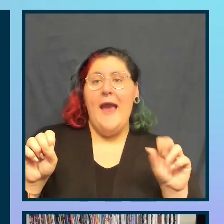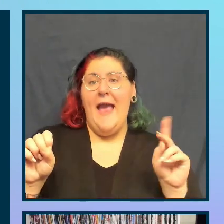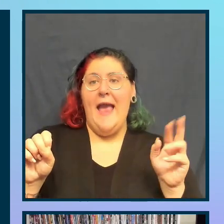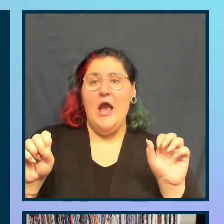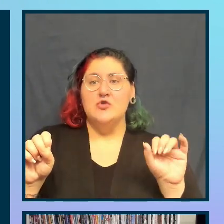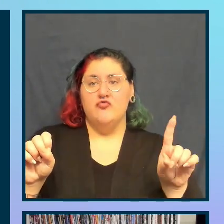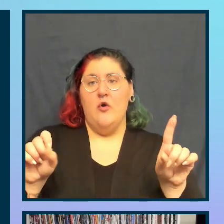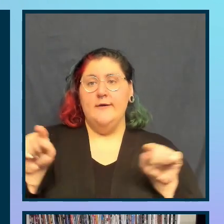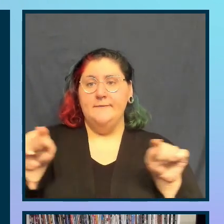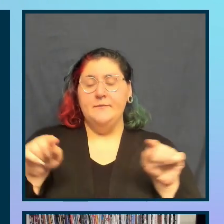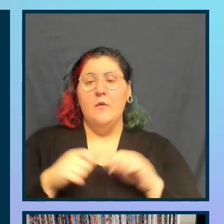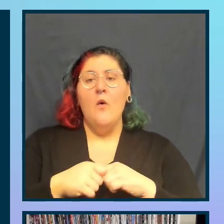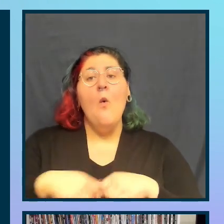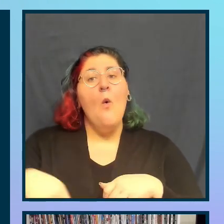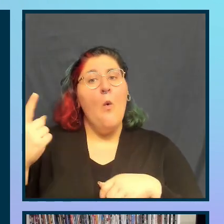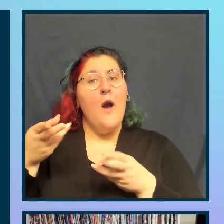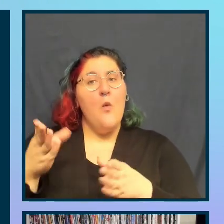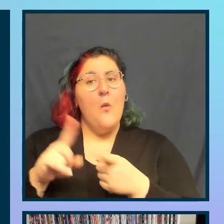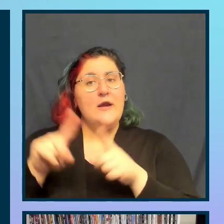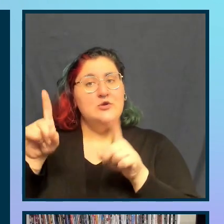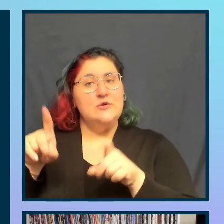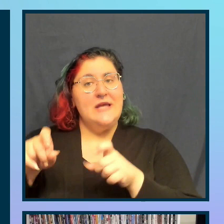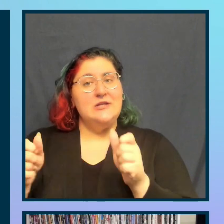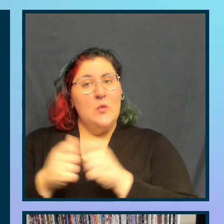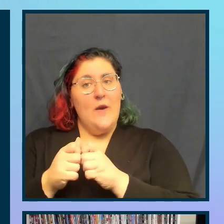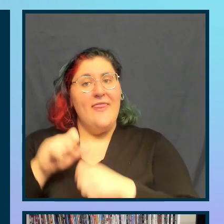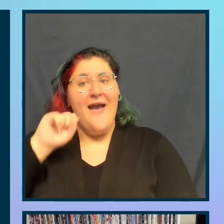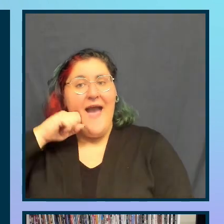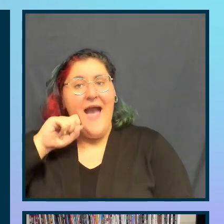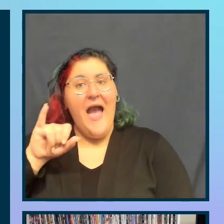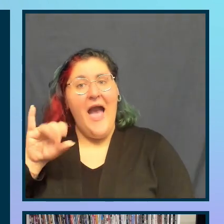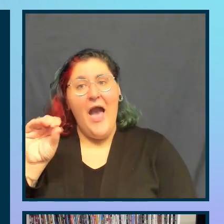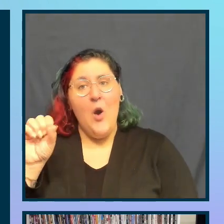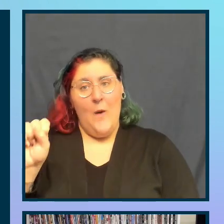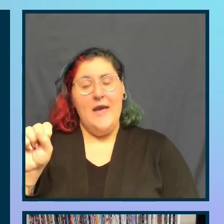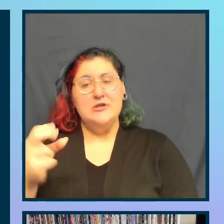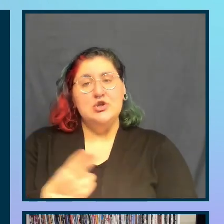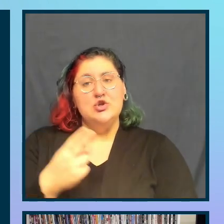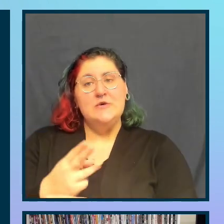One method of testing your app in the iOS Simulator is the MacOS Accessibility Inspector.